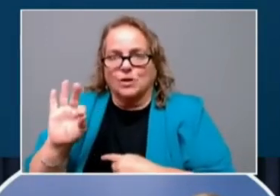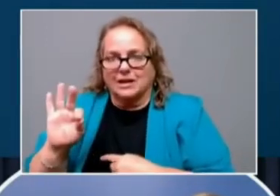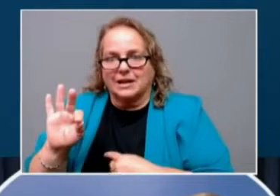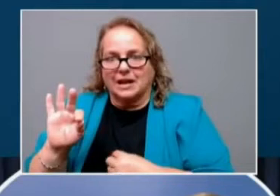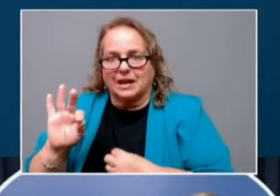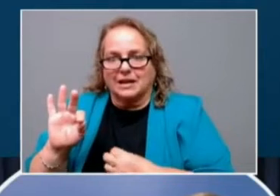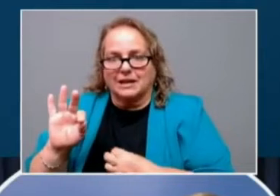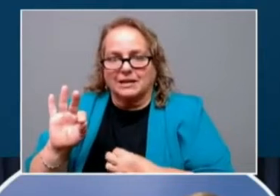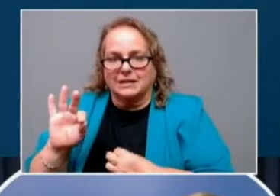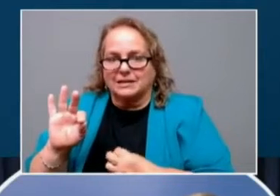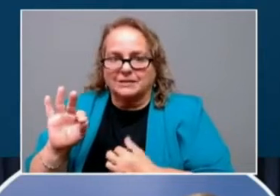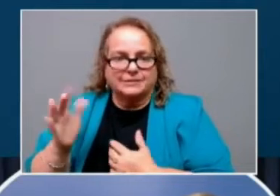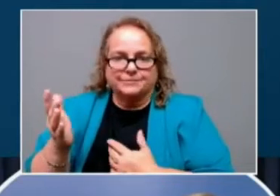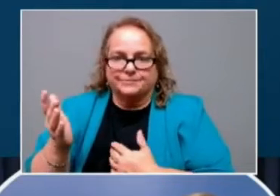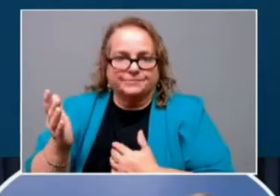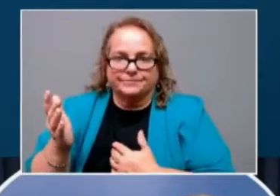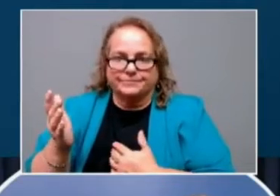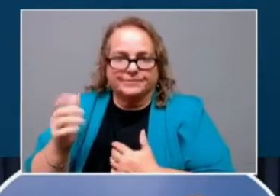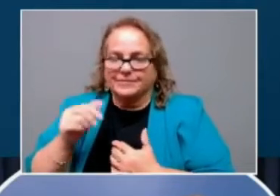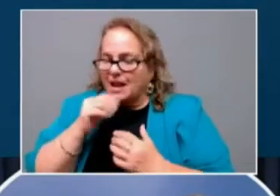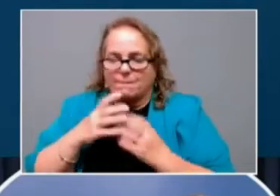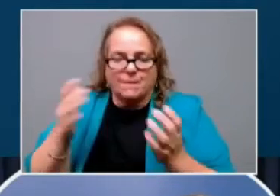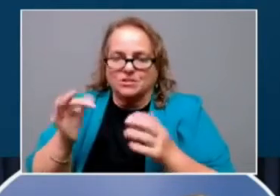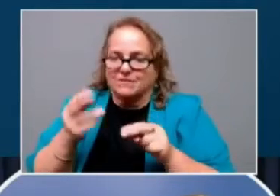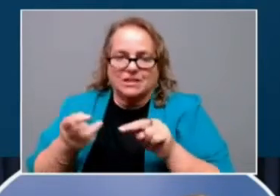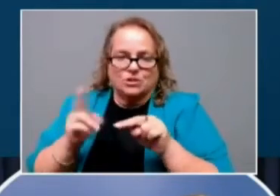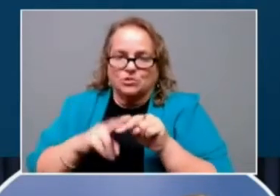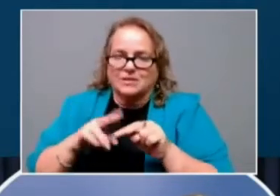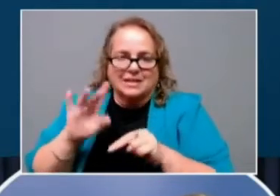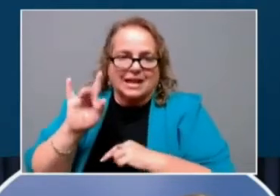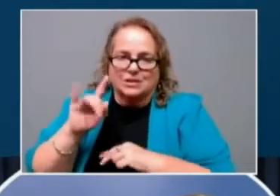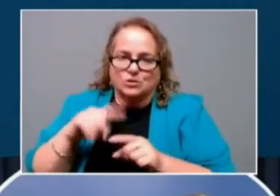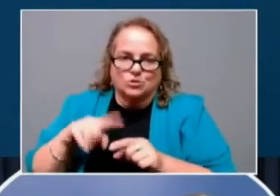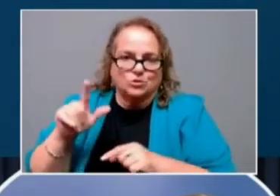And it wasn't much of an increase on what we've seen before. Uh This is the